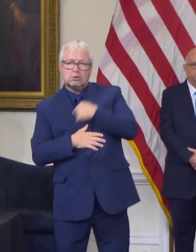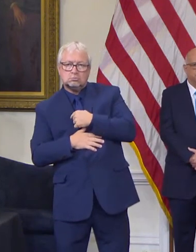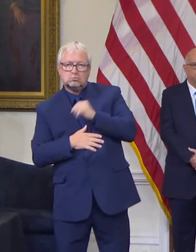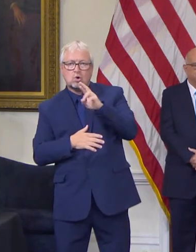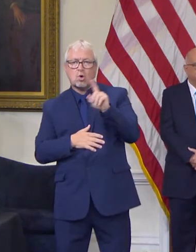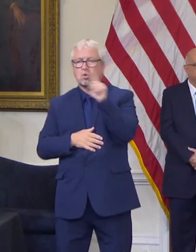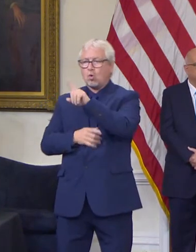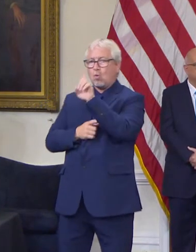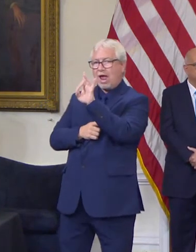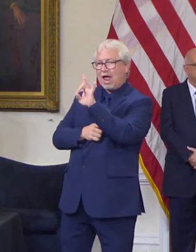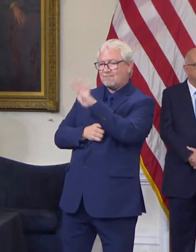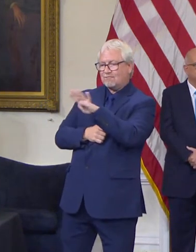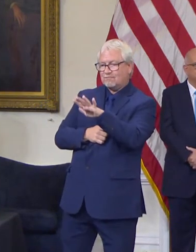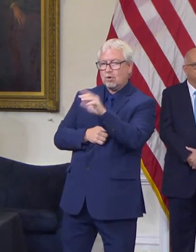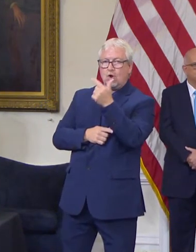at